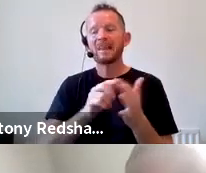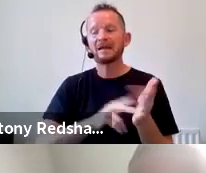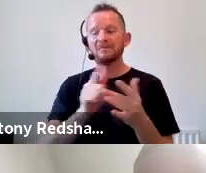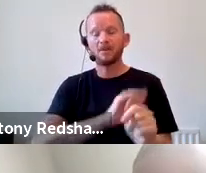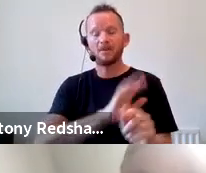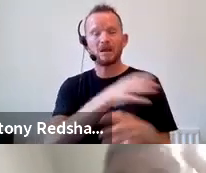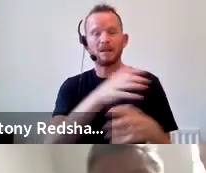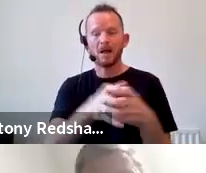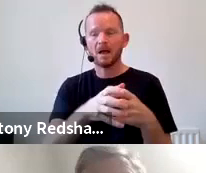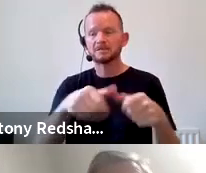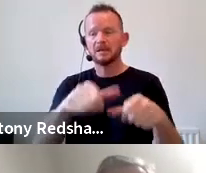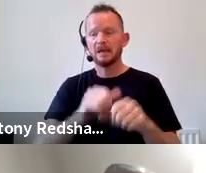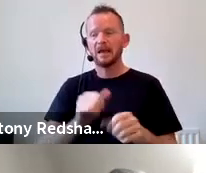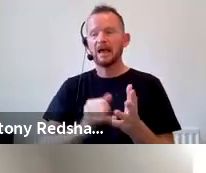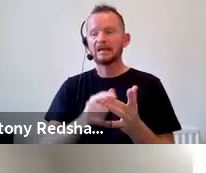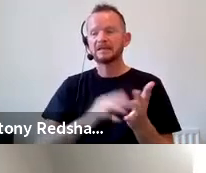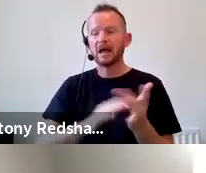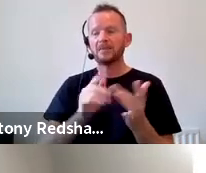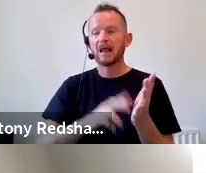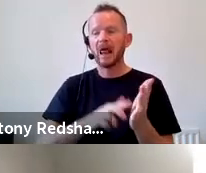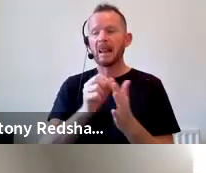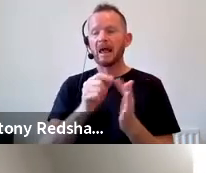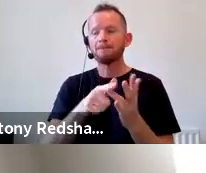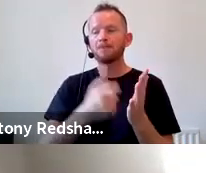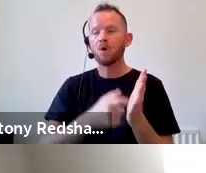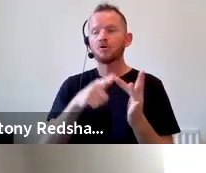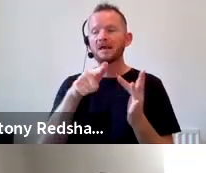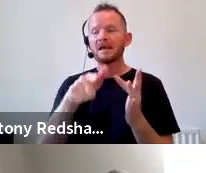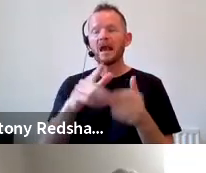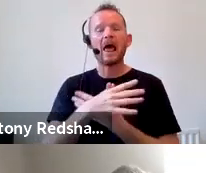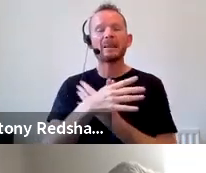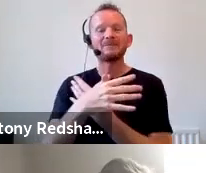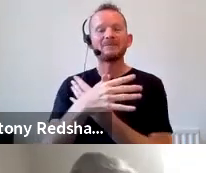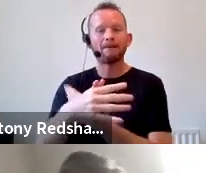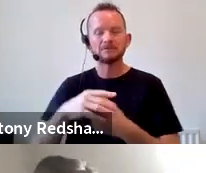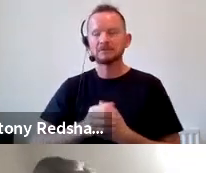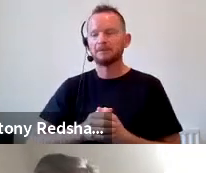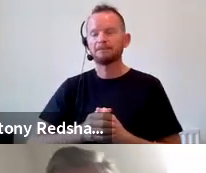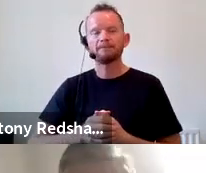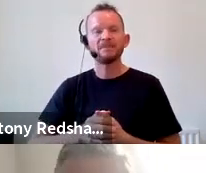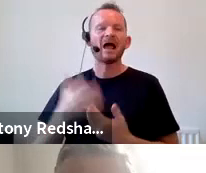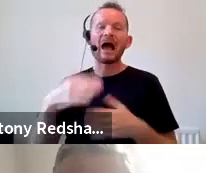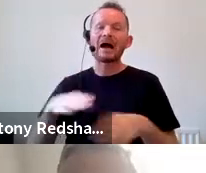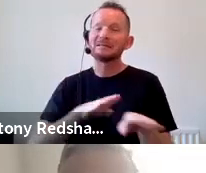Simon brainy from the lead gen.